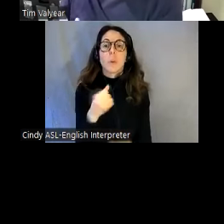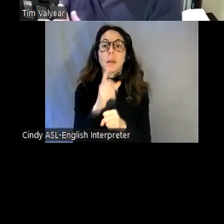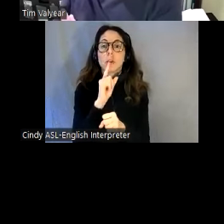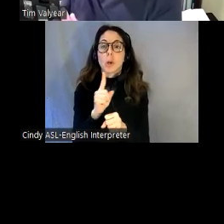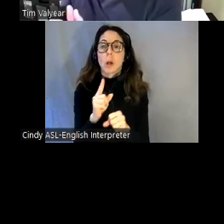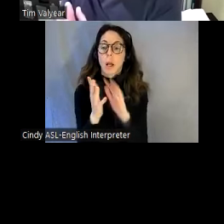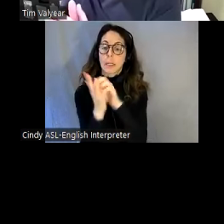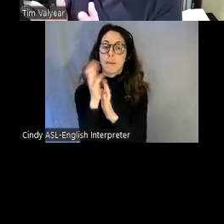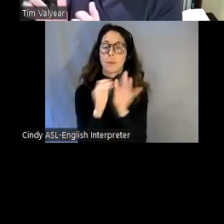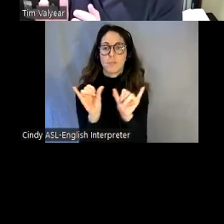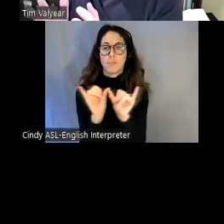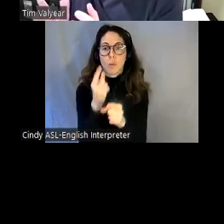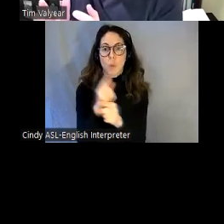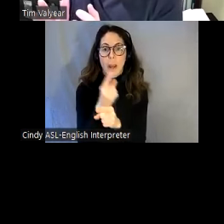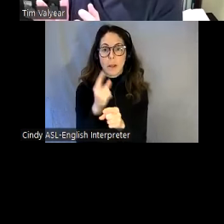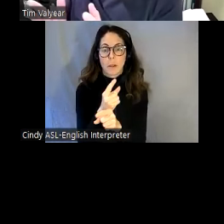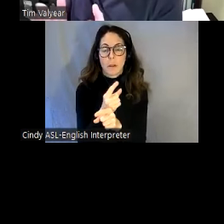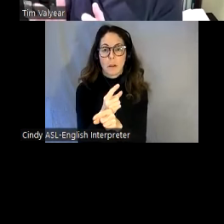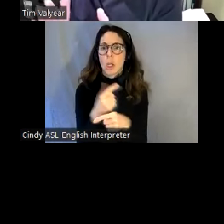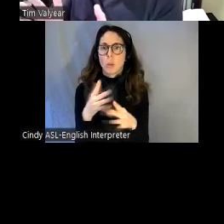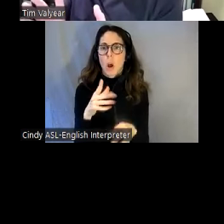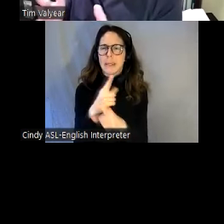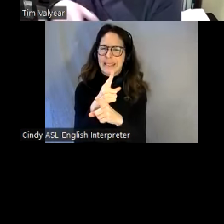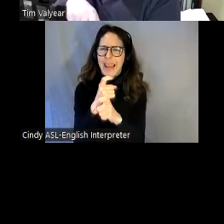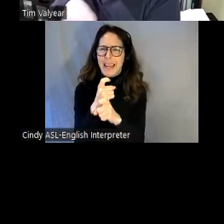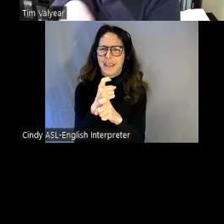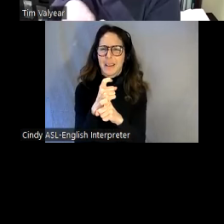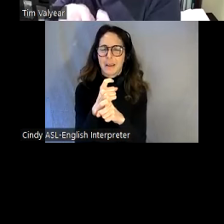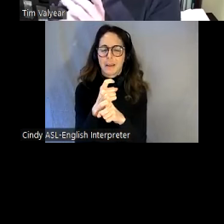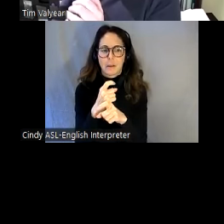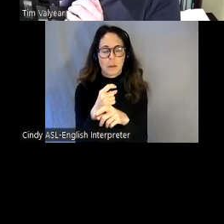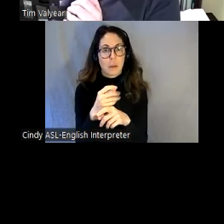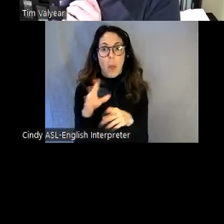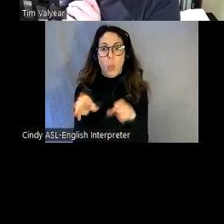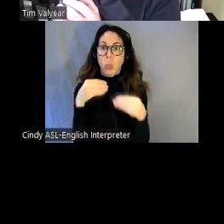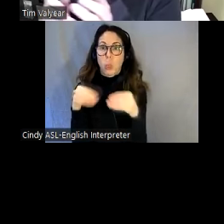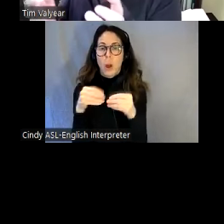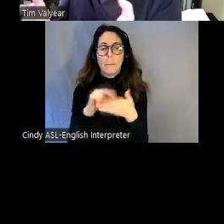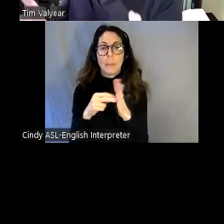on as the last part of putting on the PPE. We want to wear the right size gloves. You want them nice and snug,